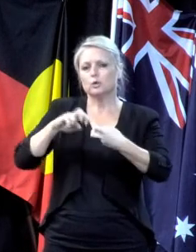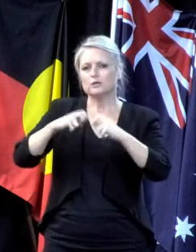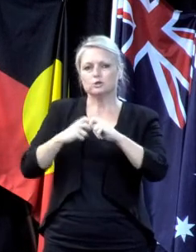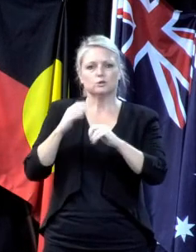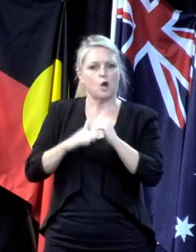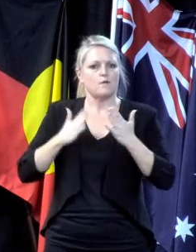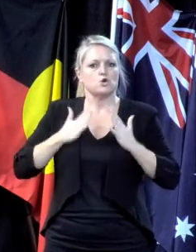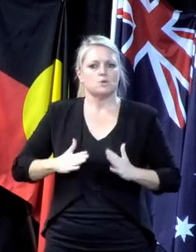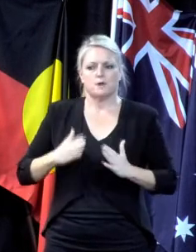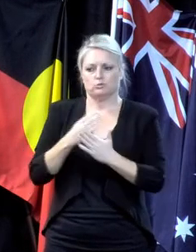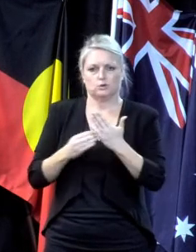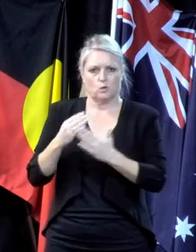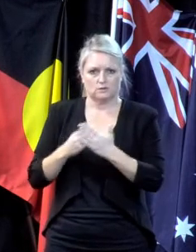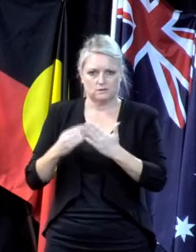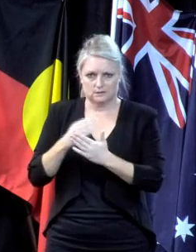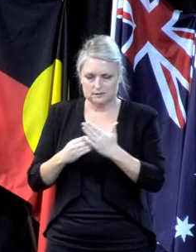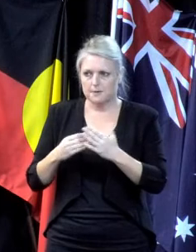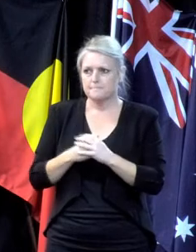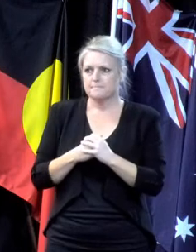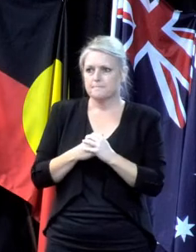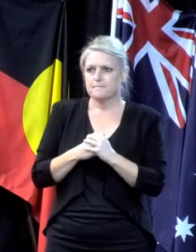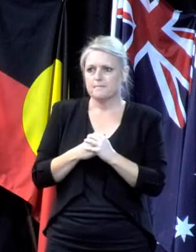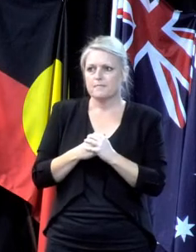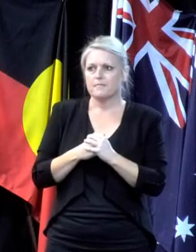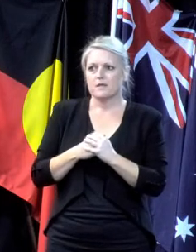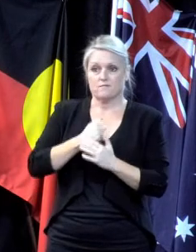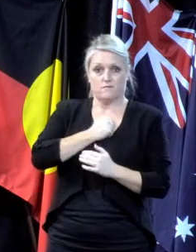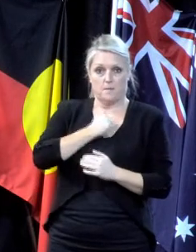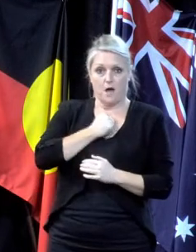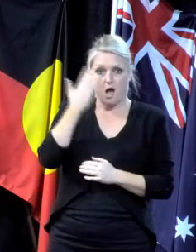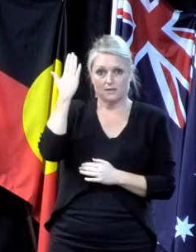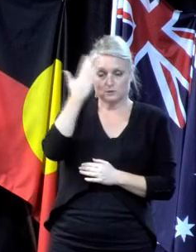for our school and – and maybe a little bit wider as well.